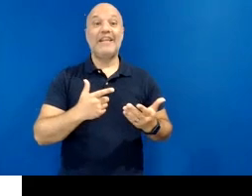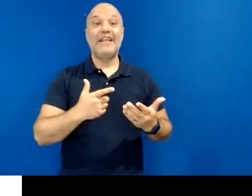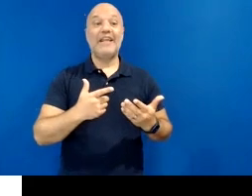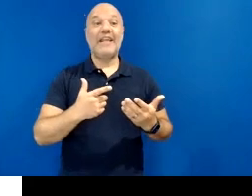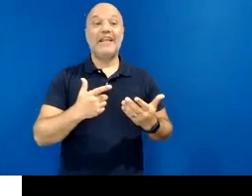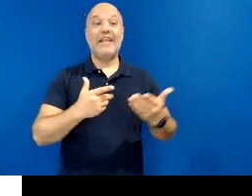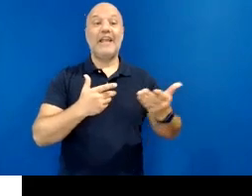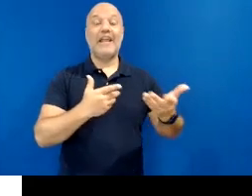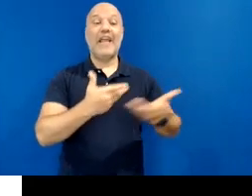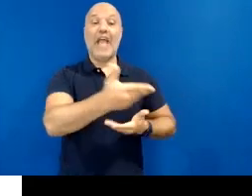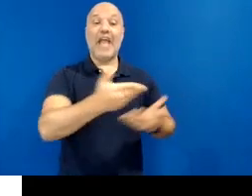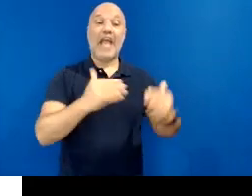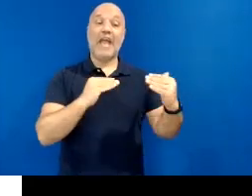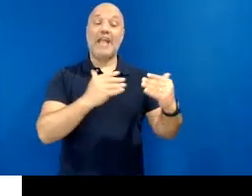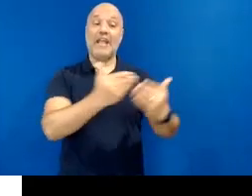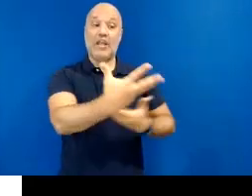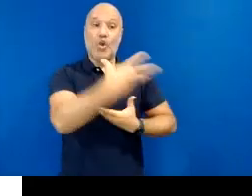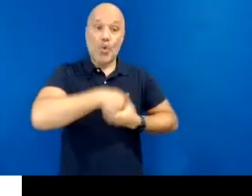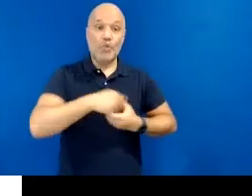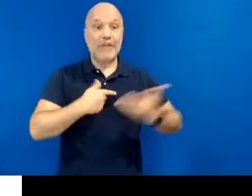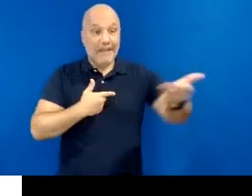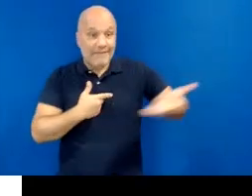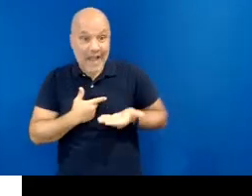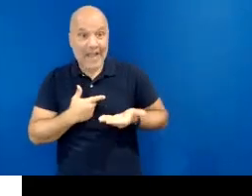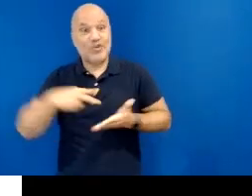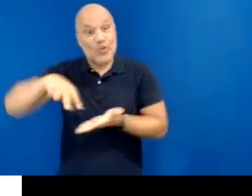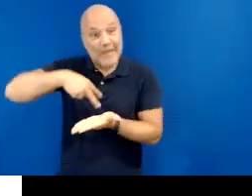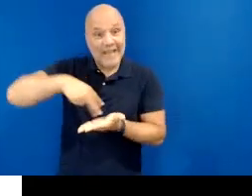And equity means that we make that dance accessible to everybody